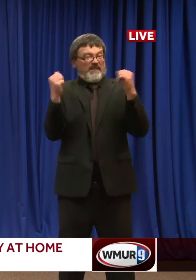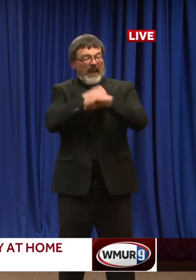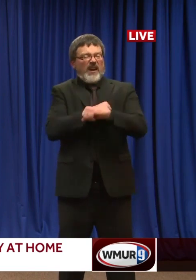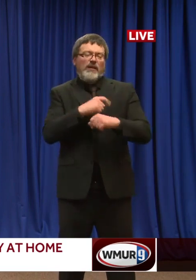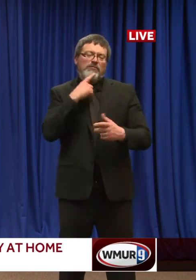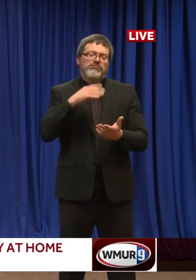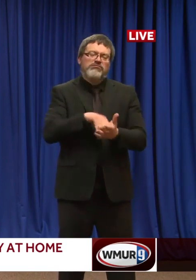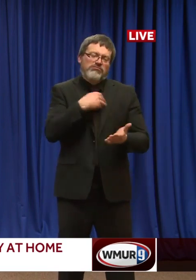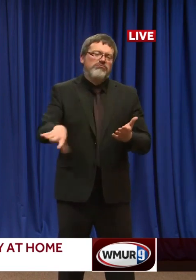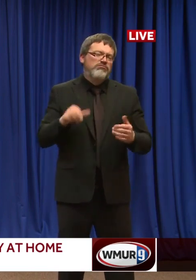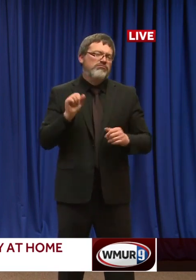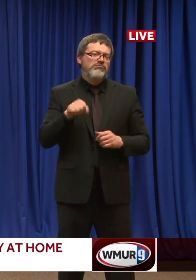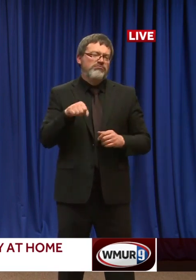COSTS. YES, SIR.